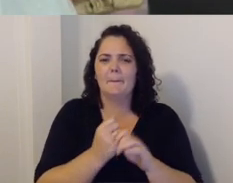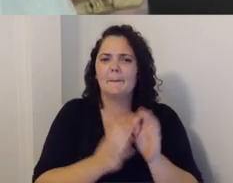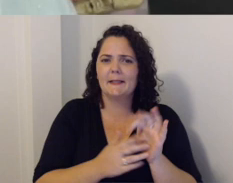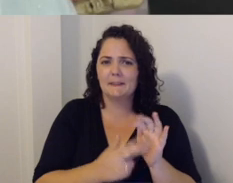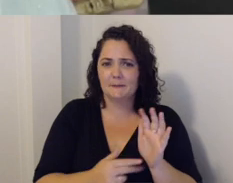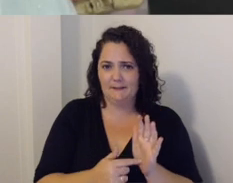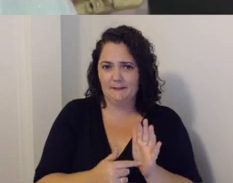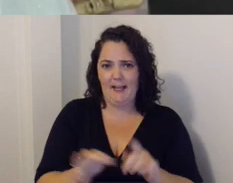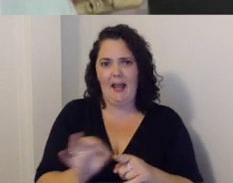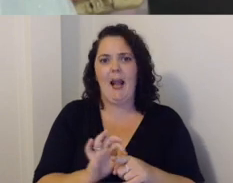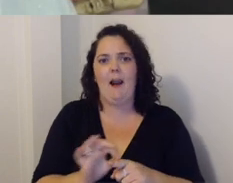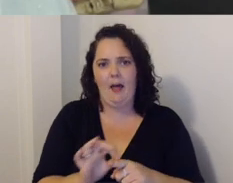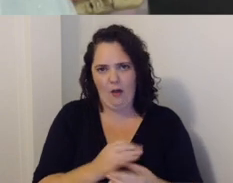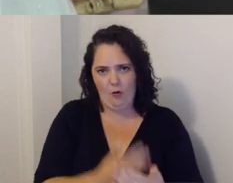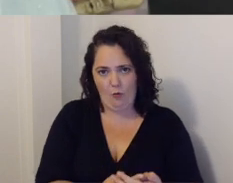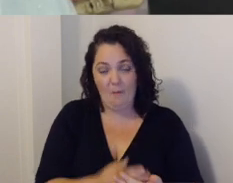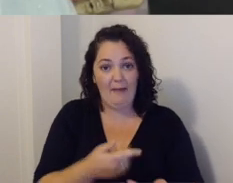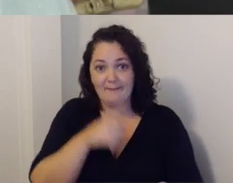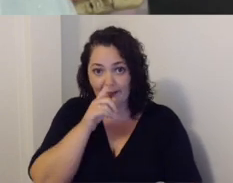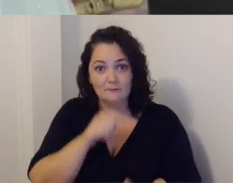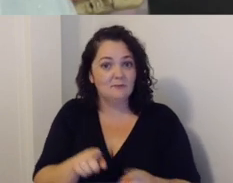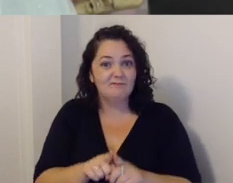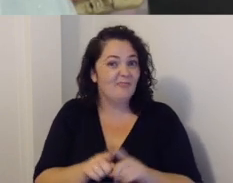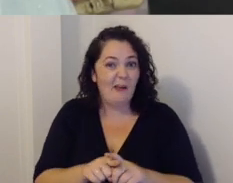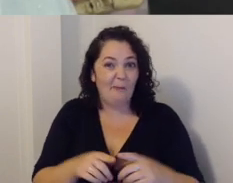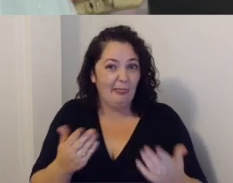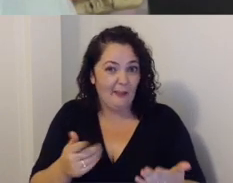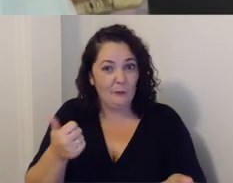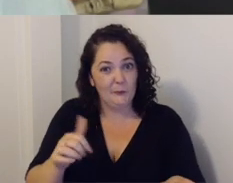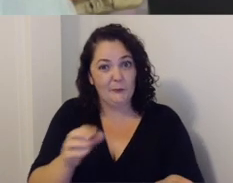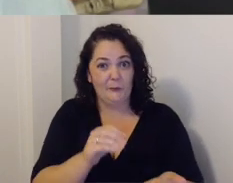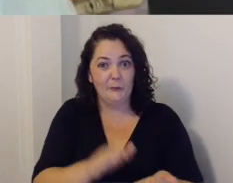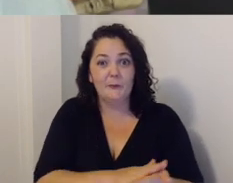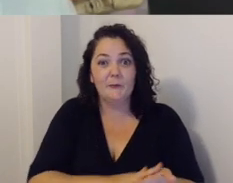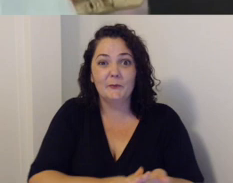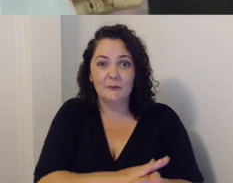but you can absolutely use that as a ground and then and begin cutting back into it yes